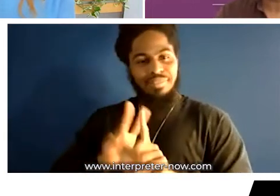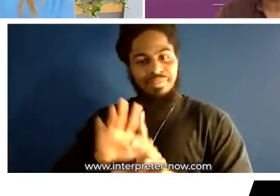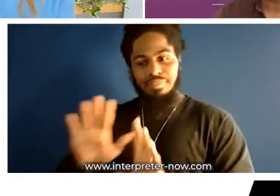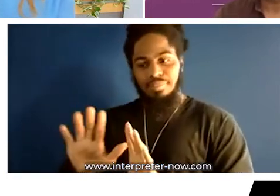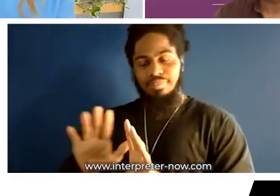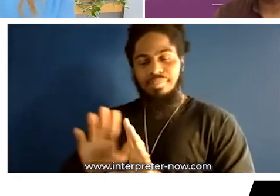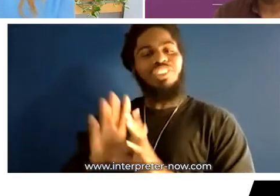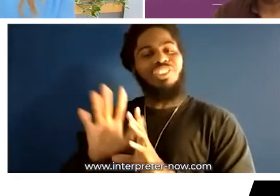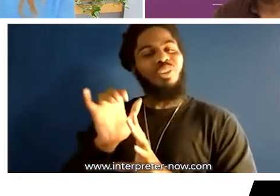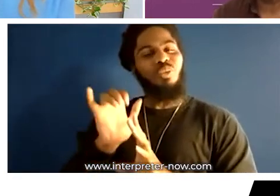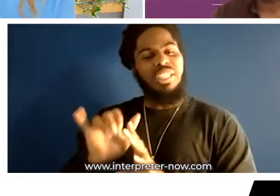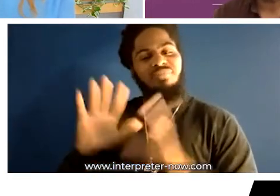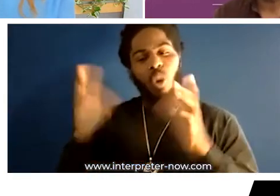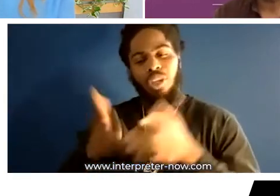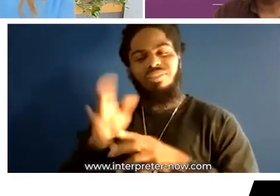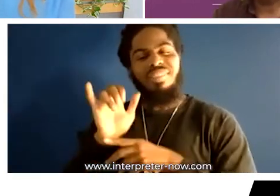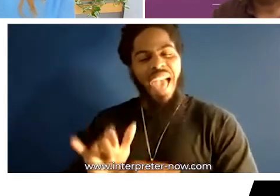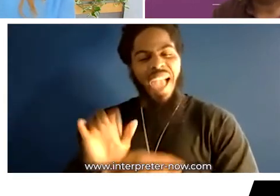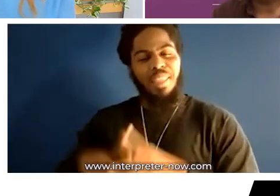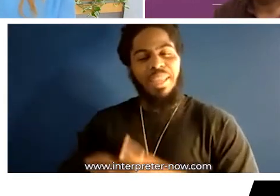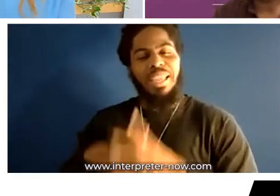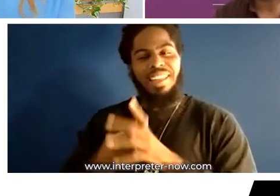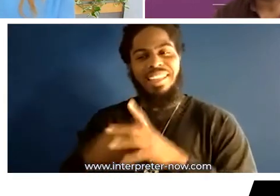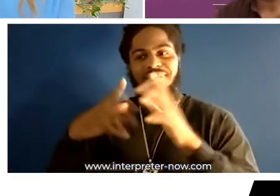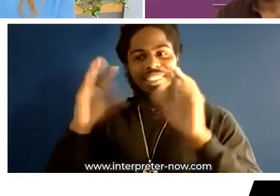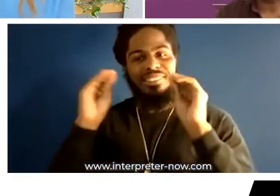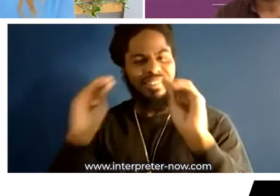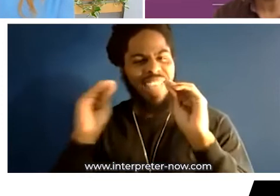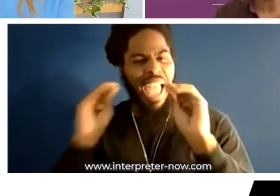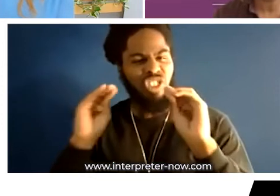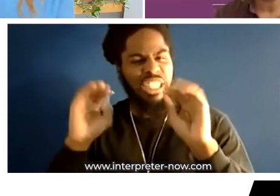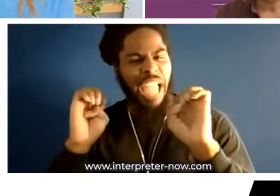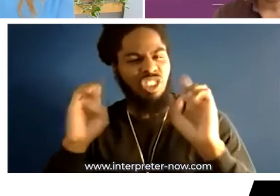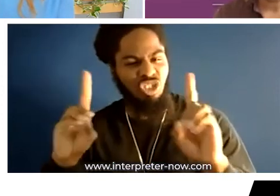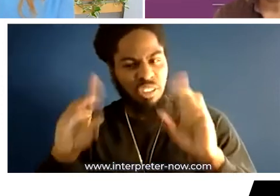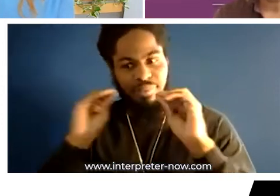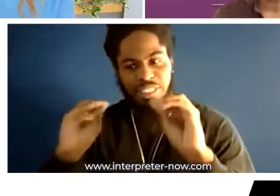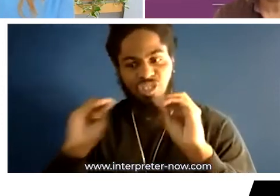That's what we spent a lot of time on, in the beginning, is the education piece, the awareness piece, the exposure piece.